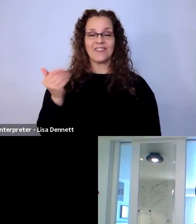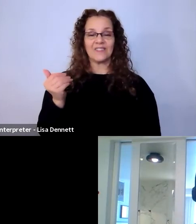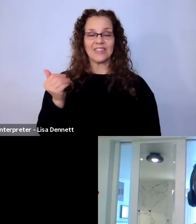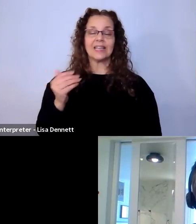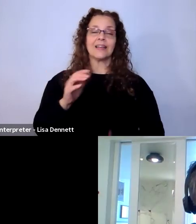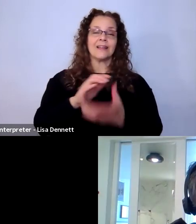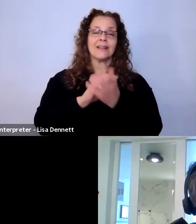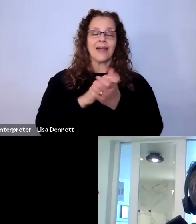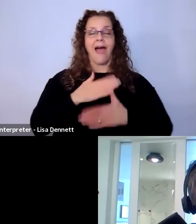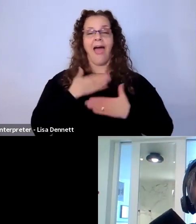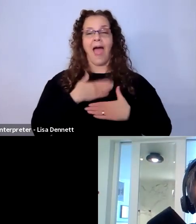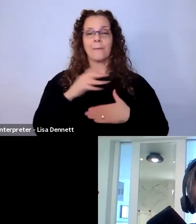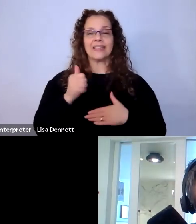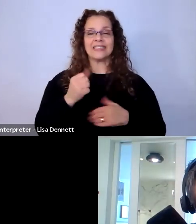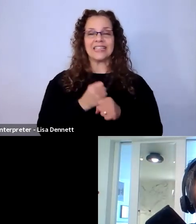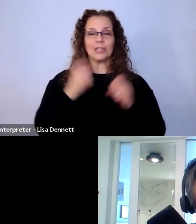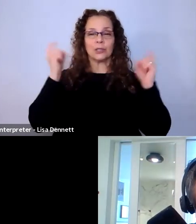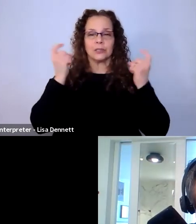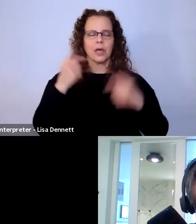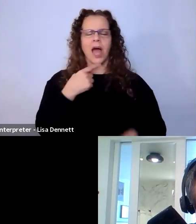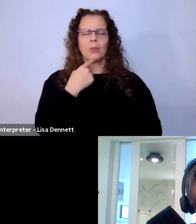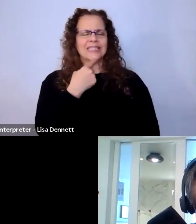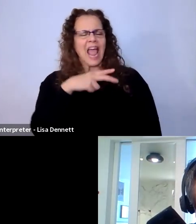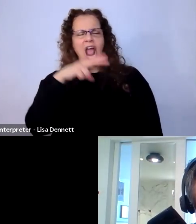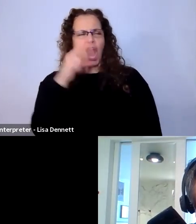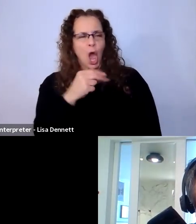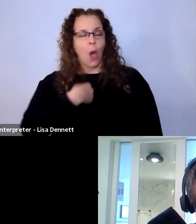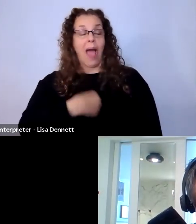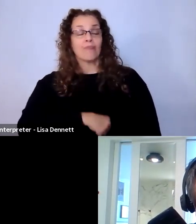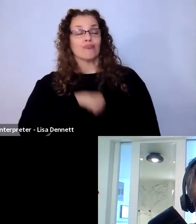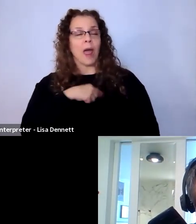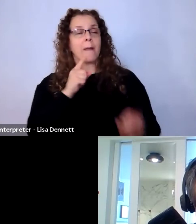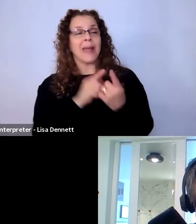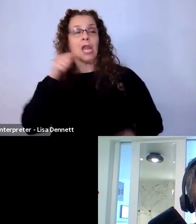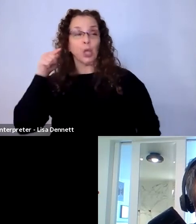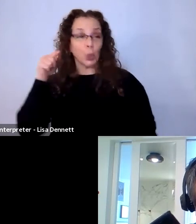I will say no, Richard Ray I am so proud to have met you because Richard